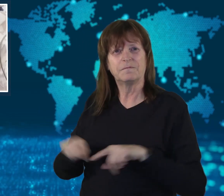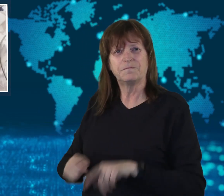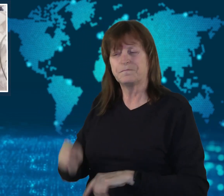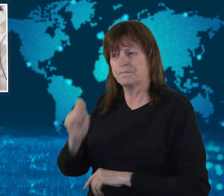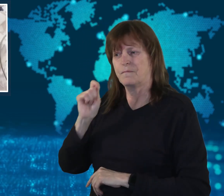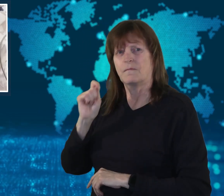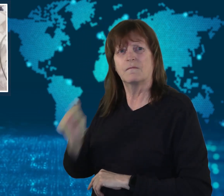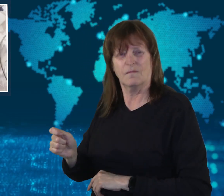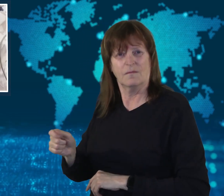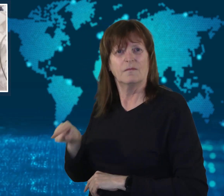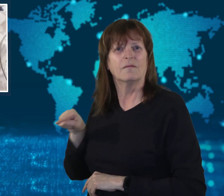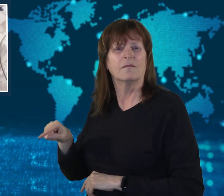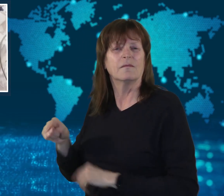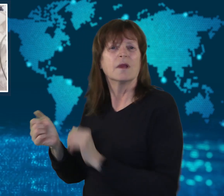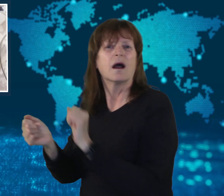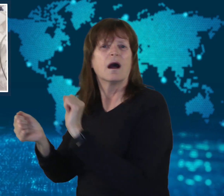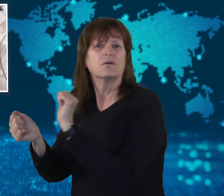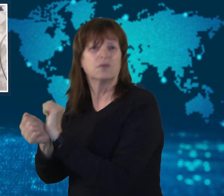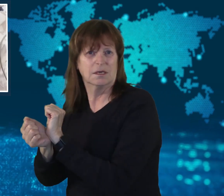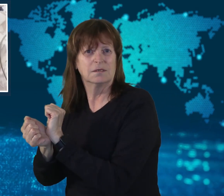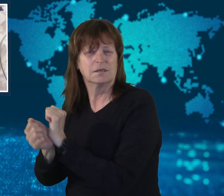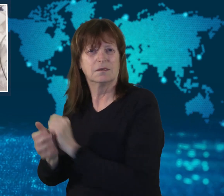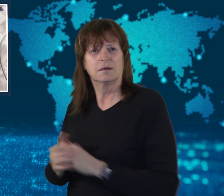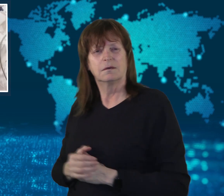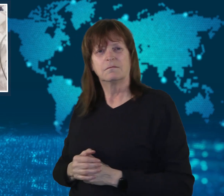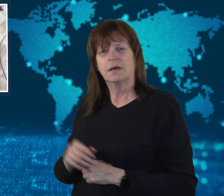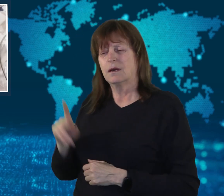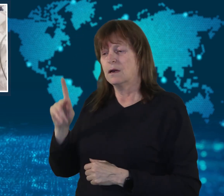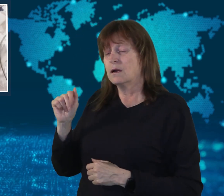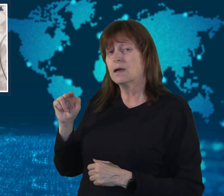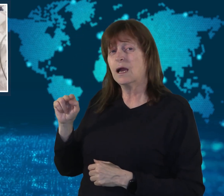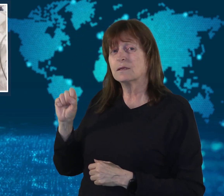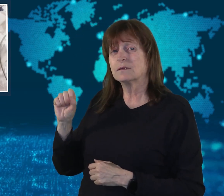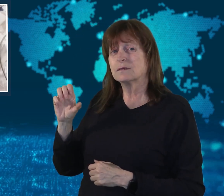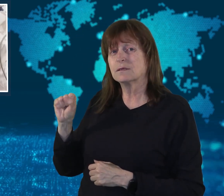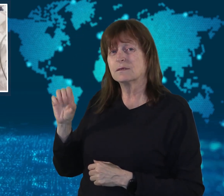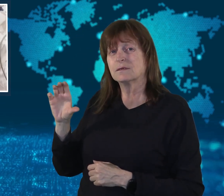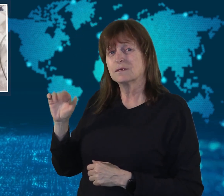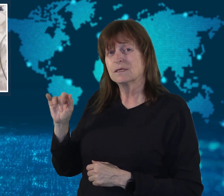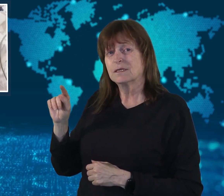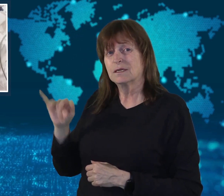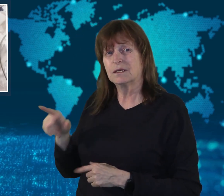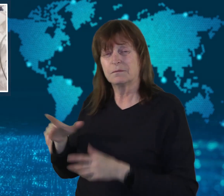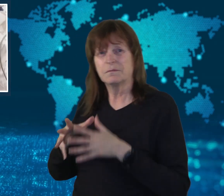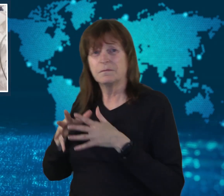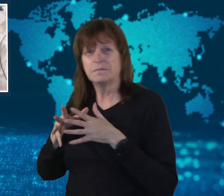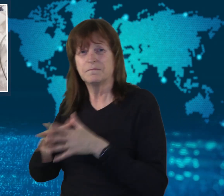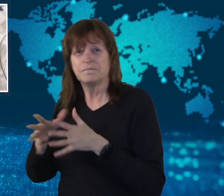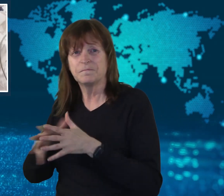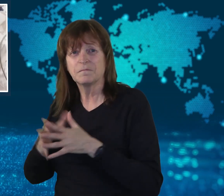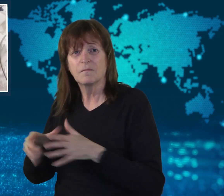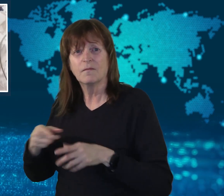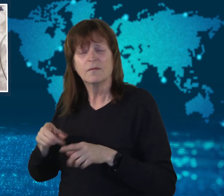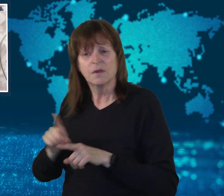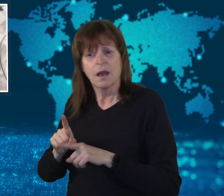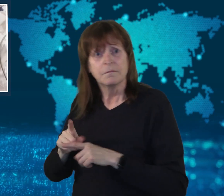Later, there was a warrant for his arrest.